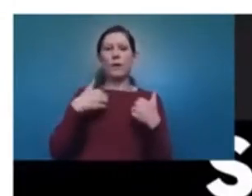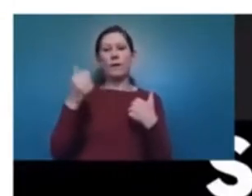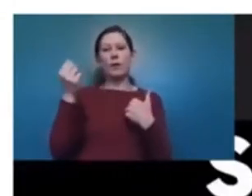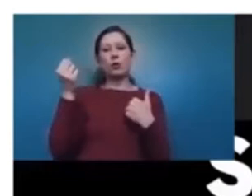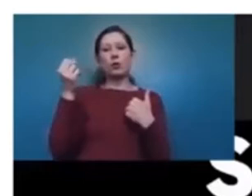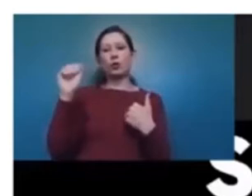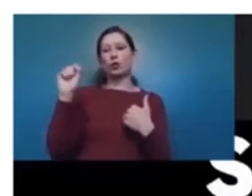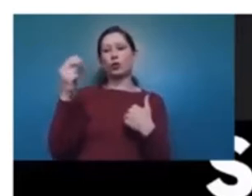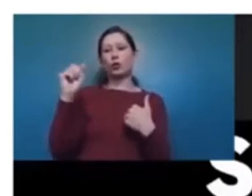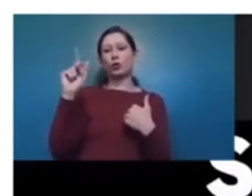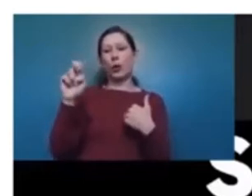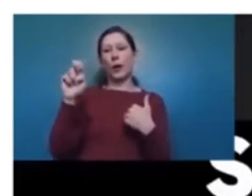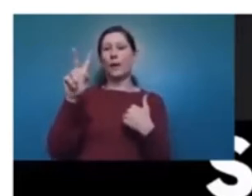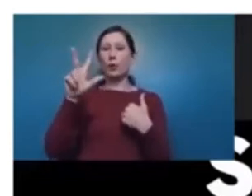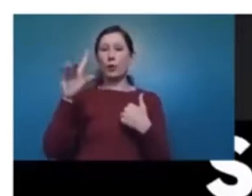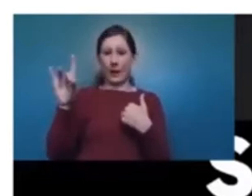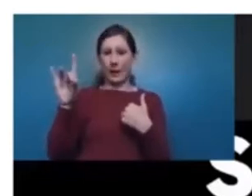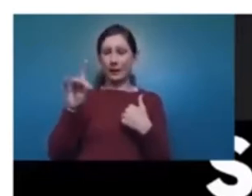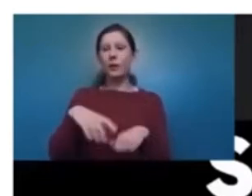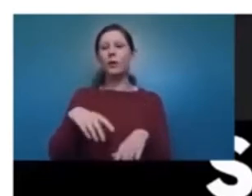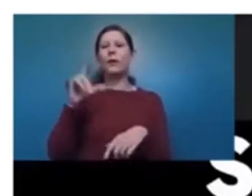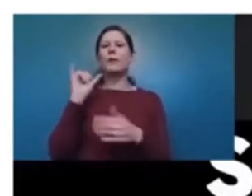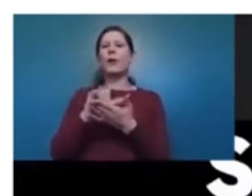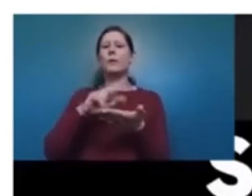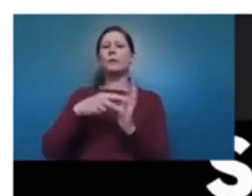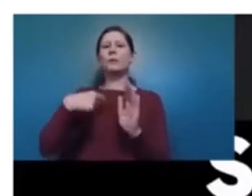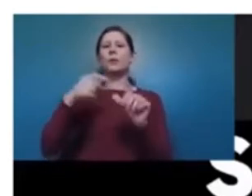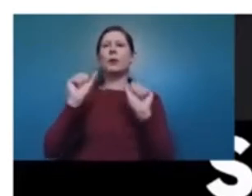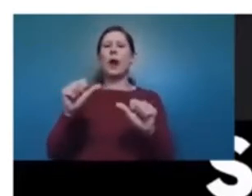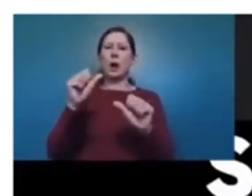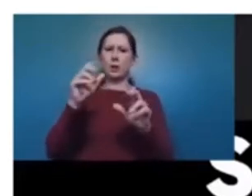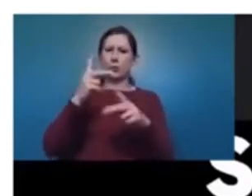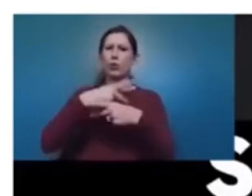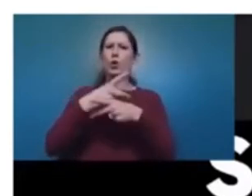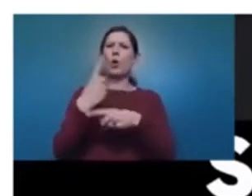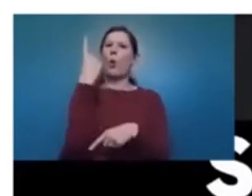we commissioned different theater groups to produce one of Shakespeare's 38 plays. The performances took place